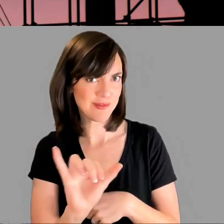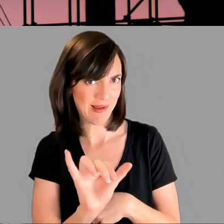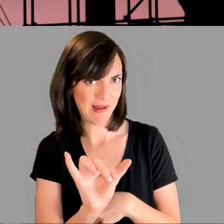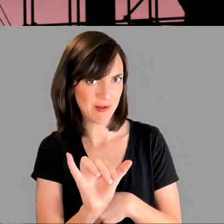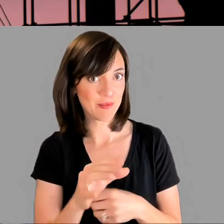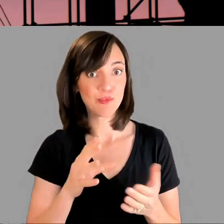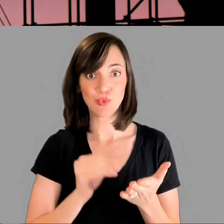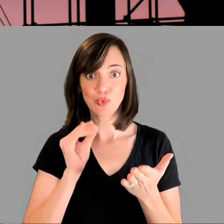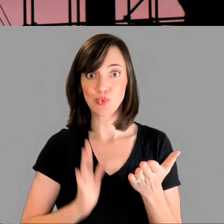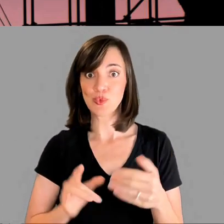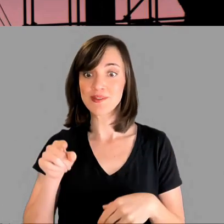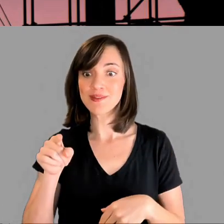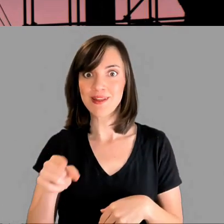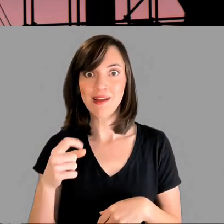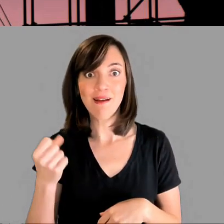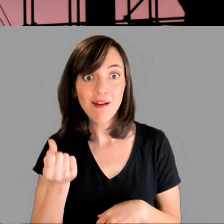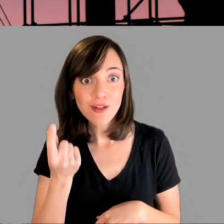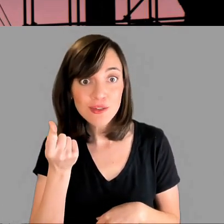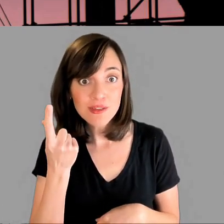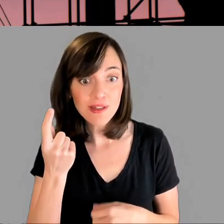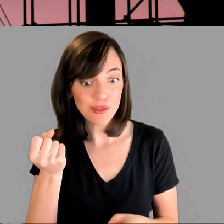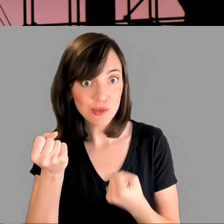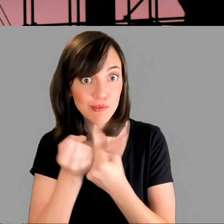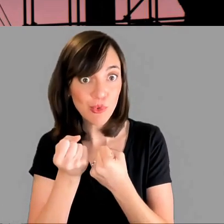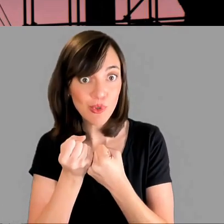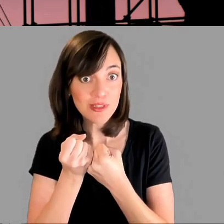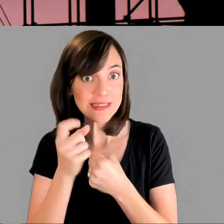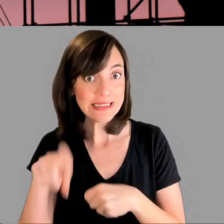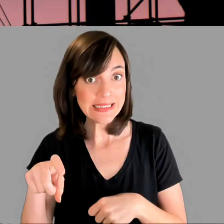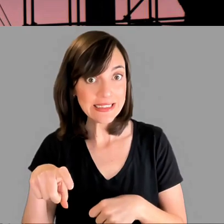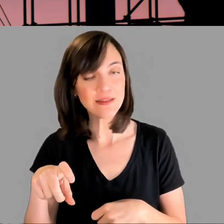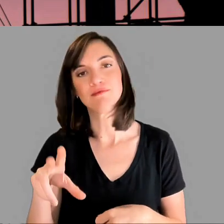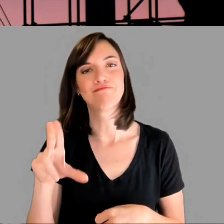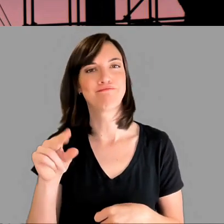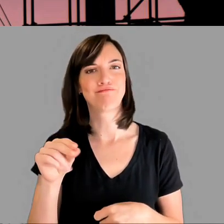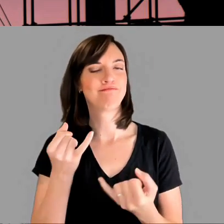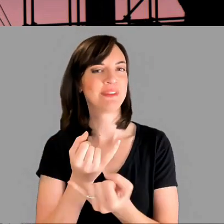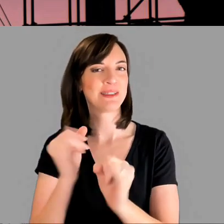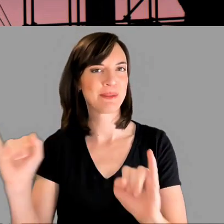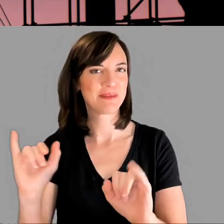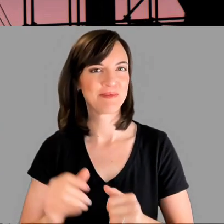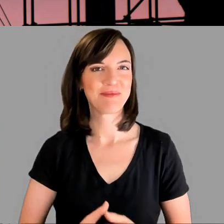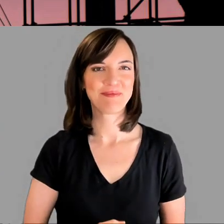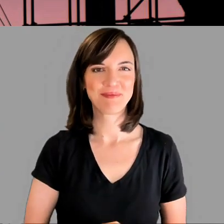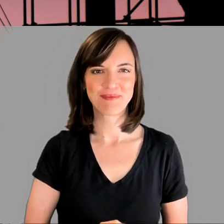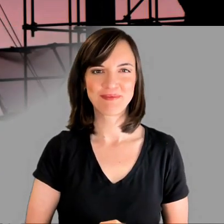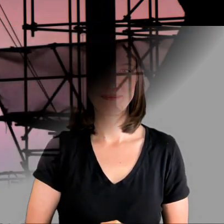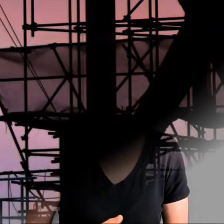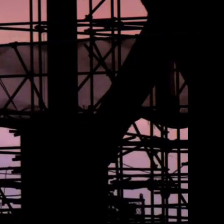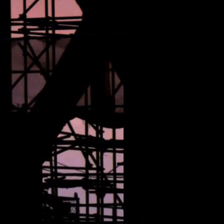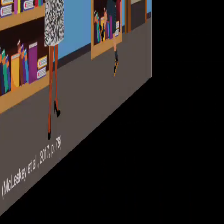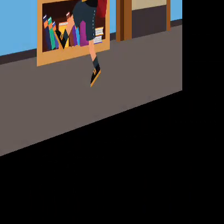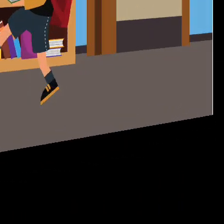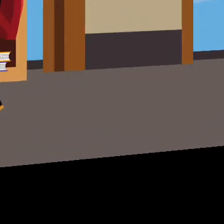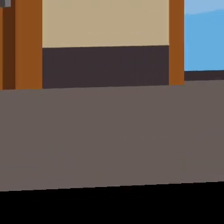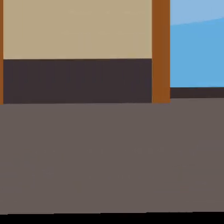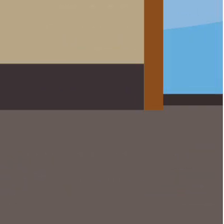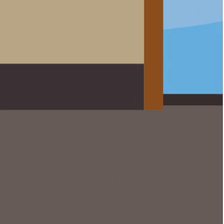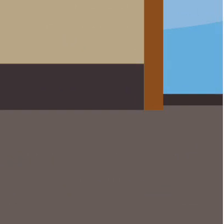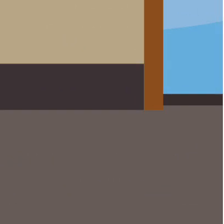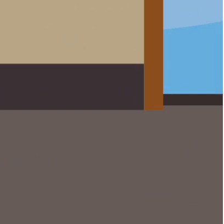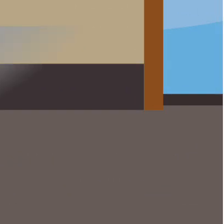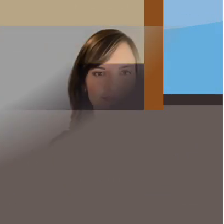the student has a firm grasp on the concept, then the scaffolds are no longer needed.